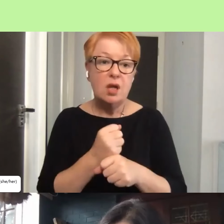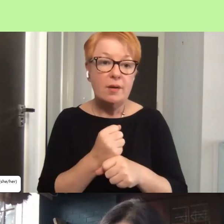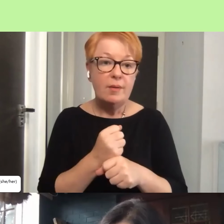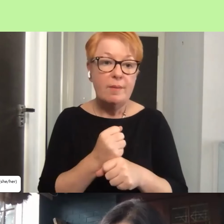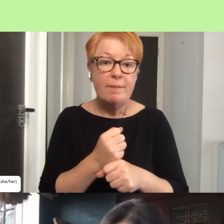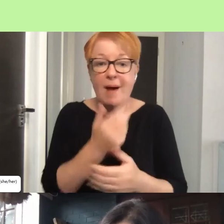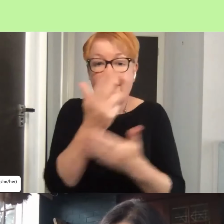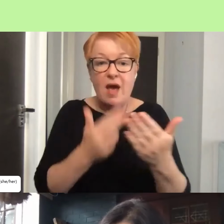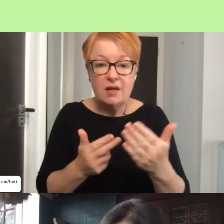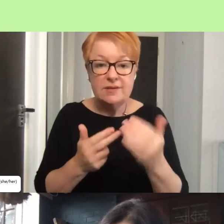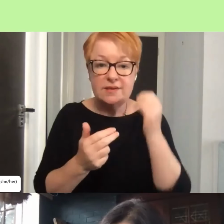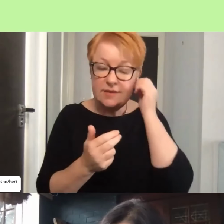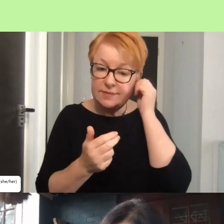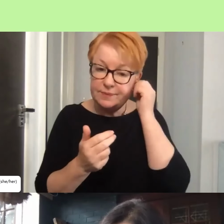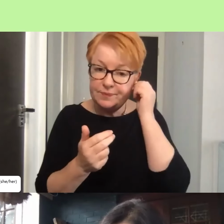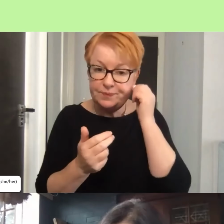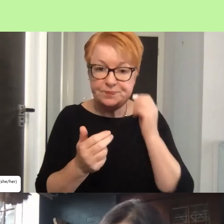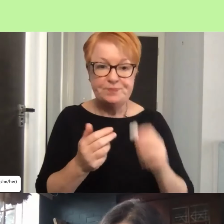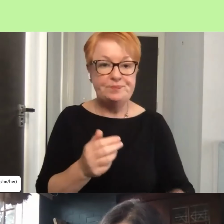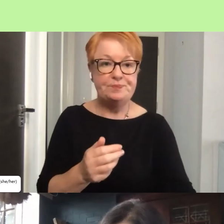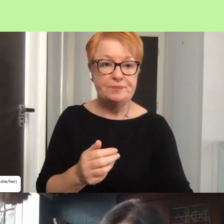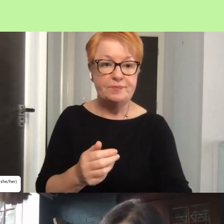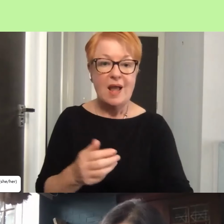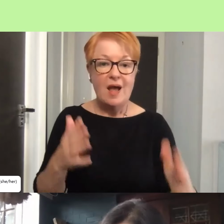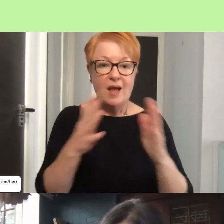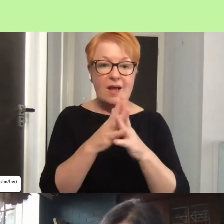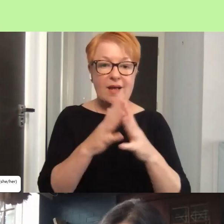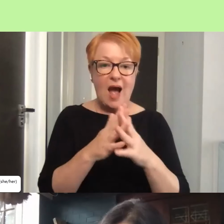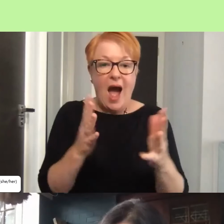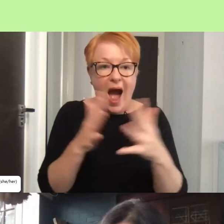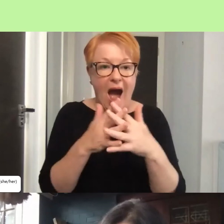So, I was like, how can we combine because there's the one true historical tradition